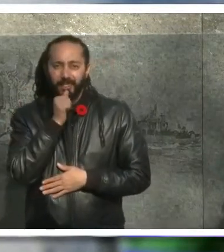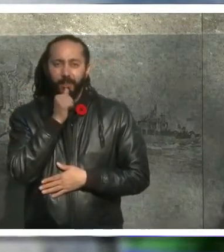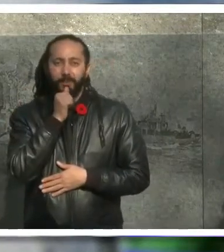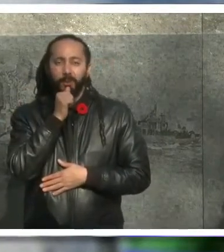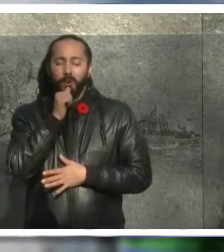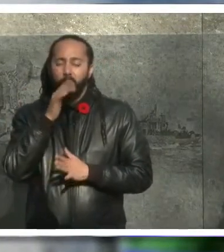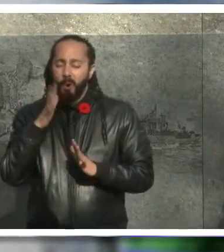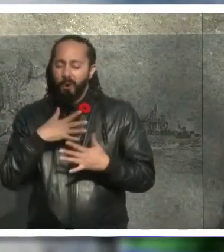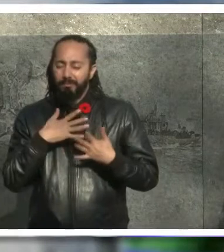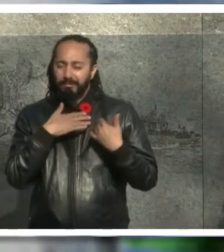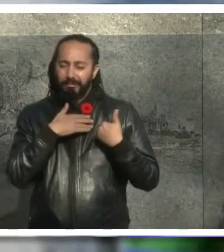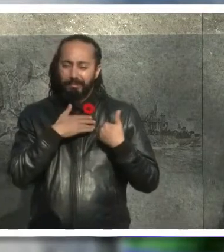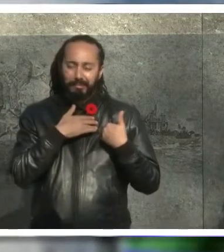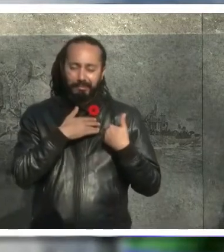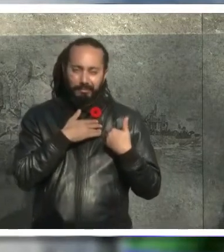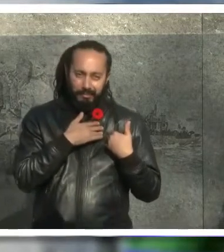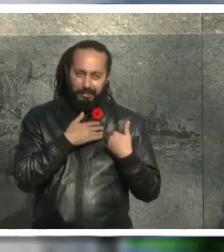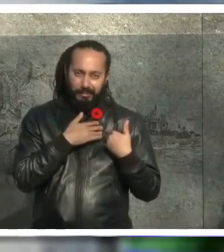and despair carried such weight